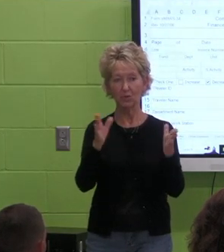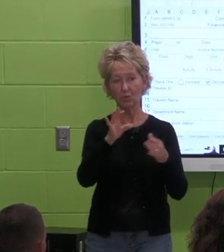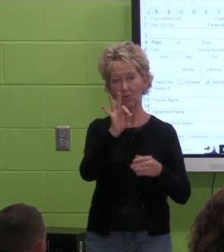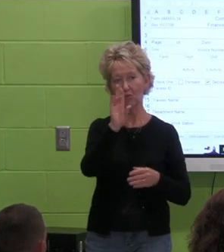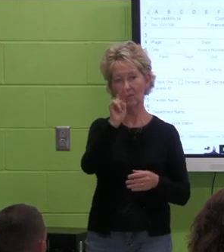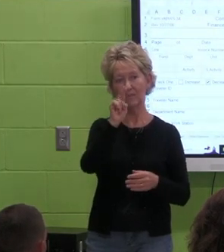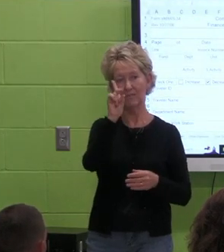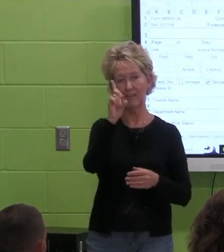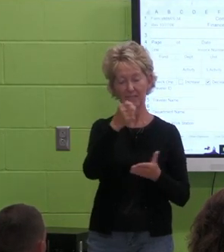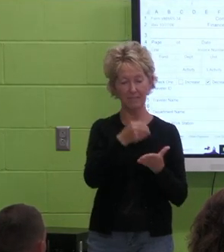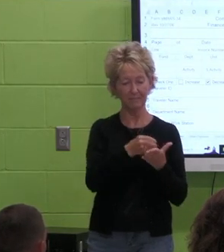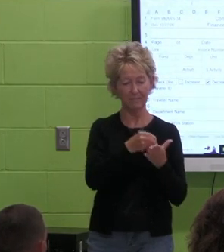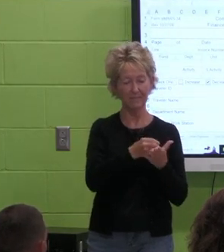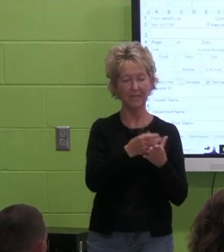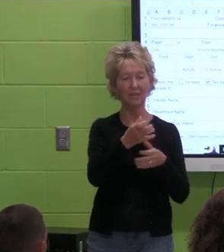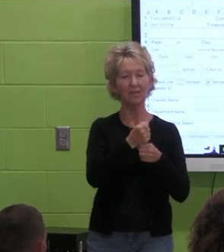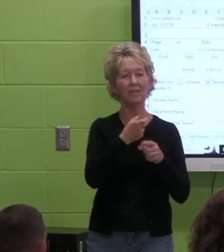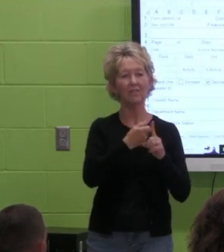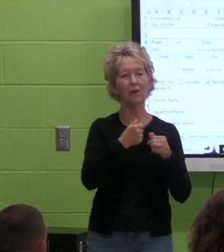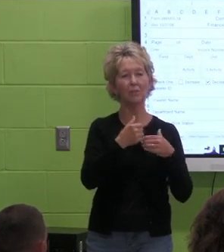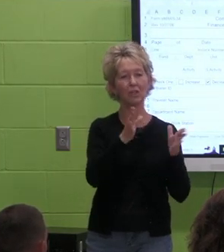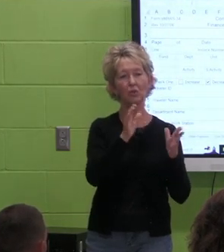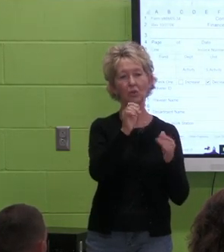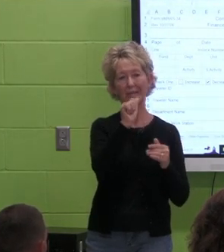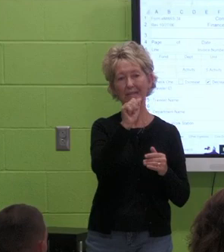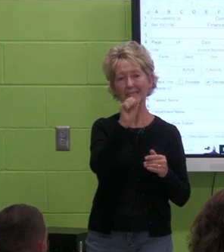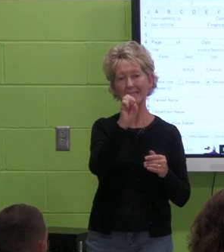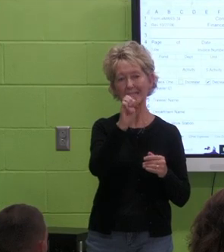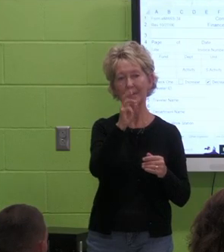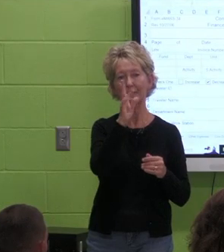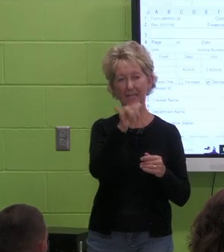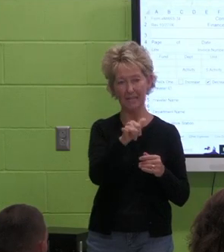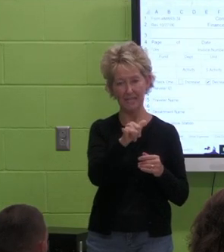General funds are monies that are received in the general assembly those are monies that we monitor